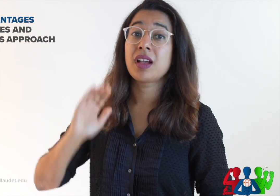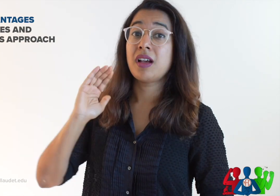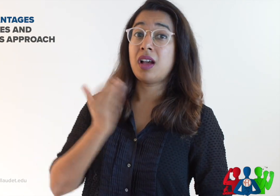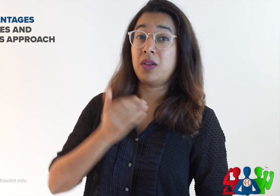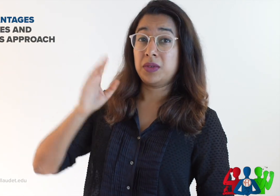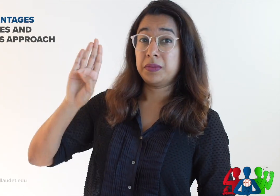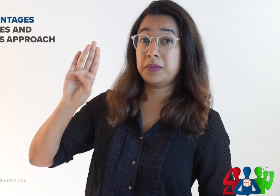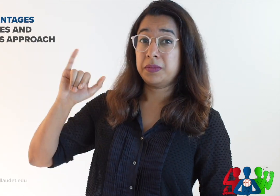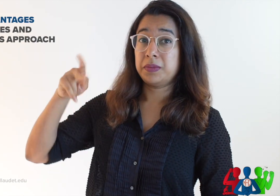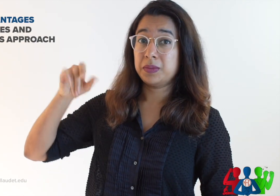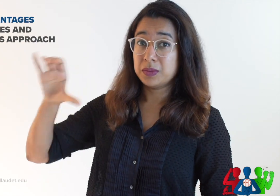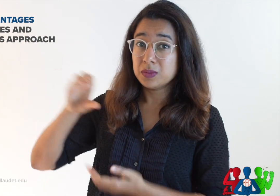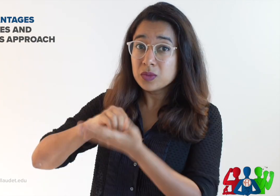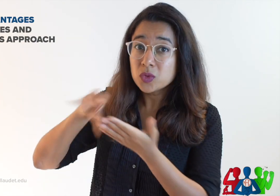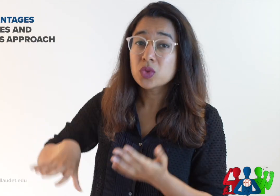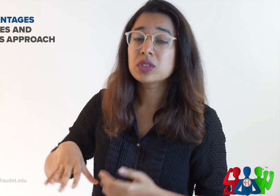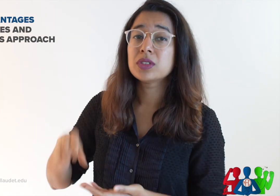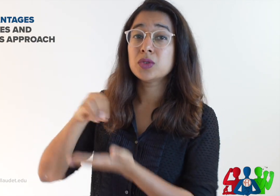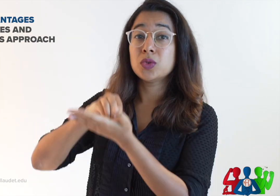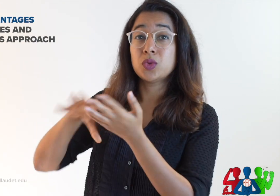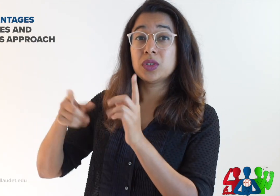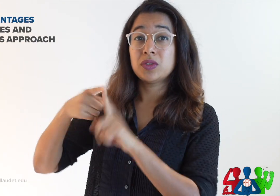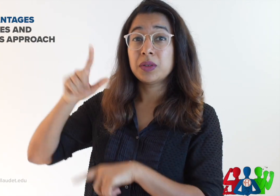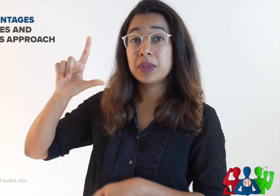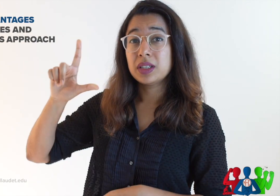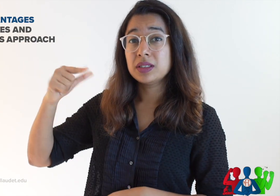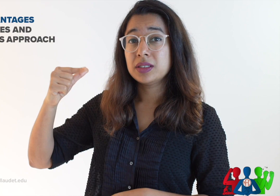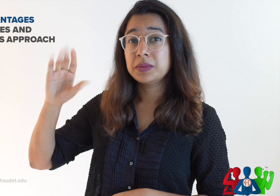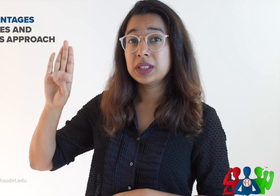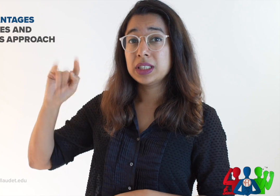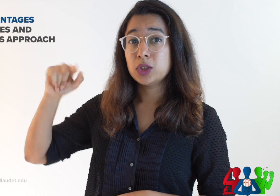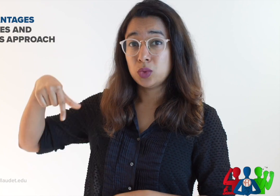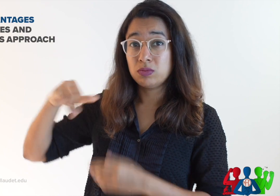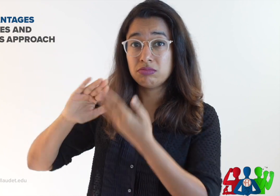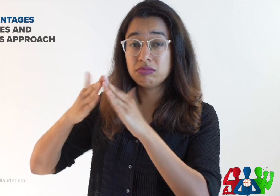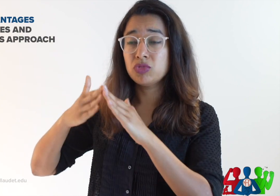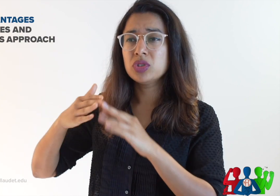Instead, we may want to focus on highlighting these cultures throughout the year,